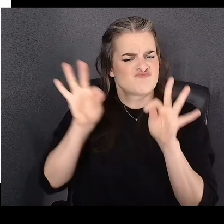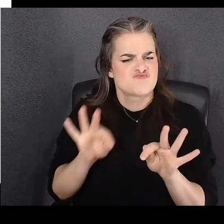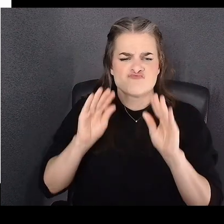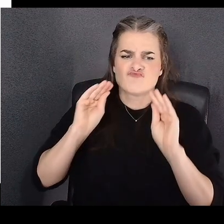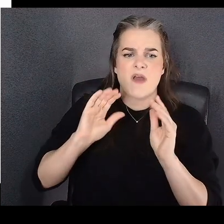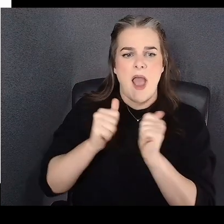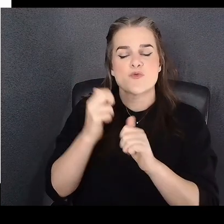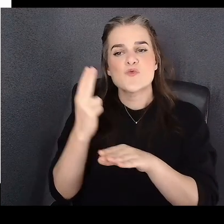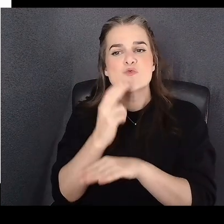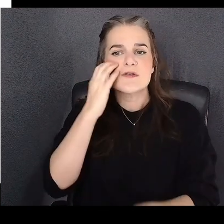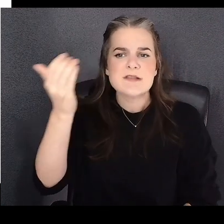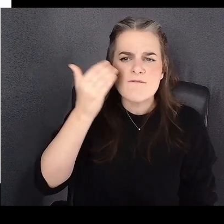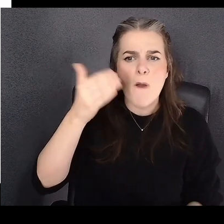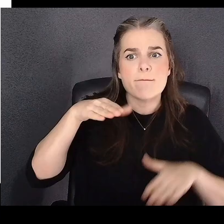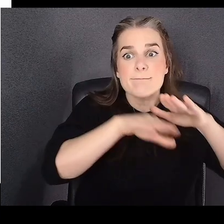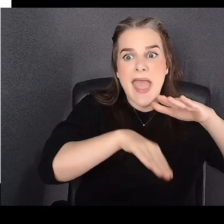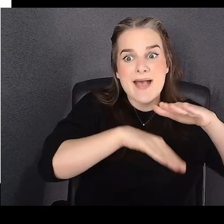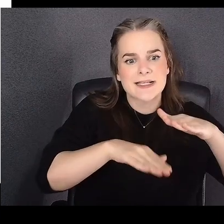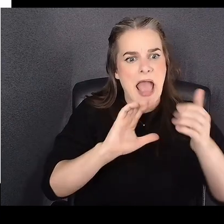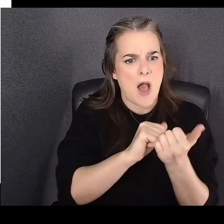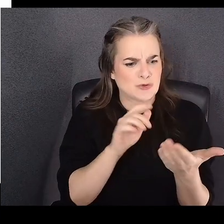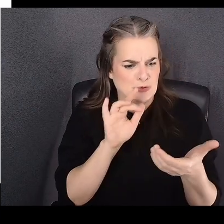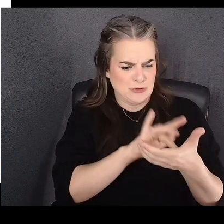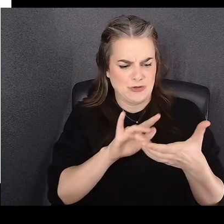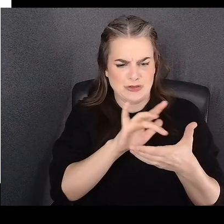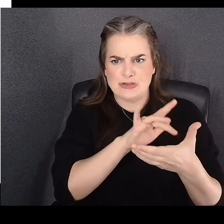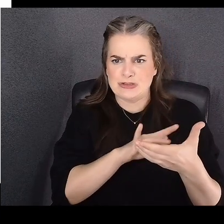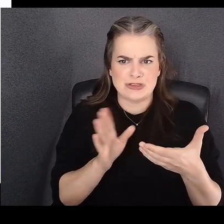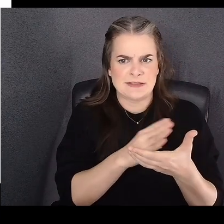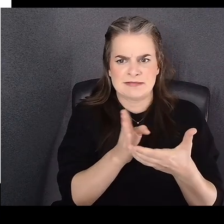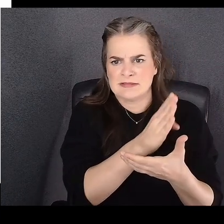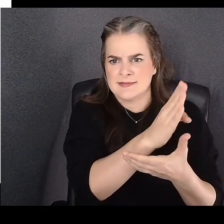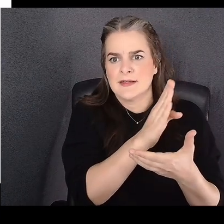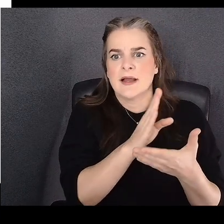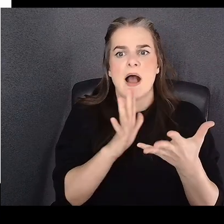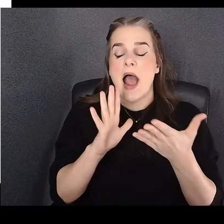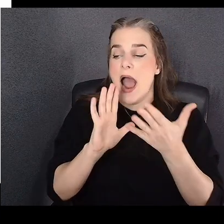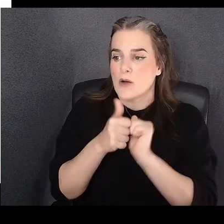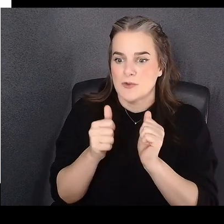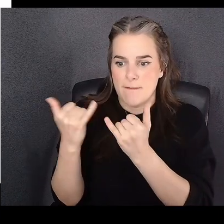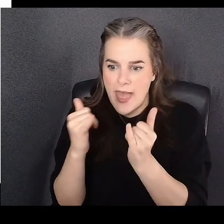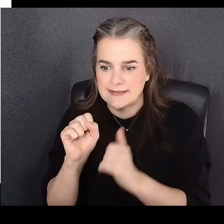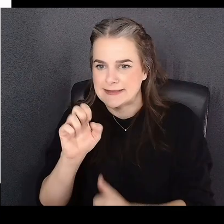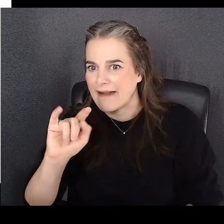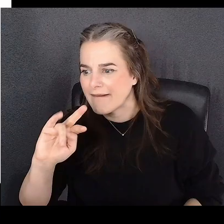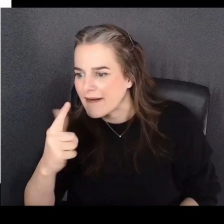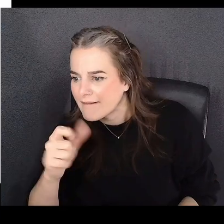all the way to how to play with your settings, how to find certain things, how to--